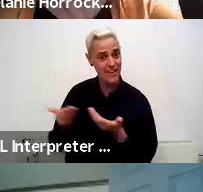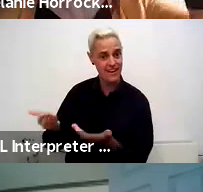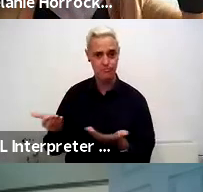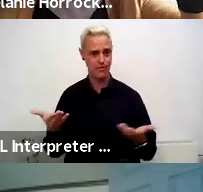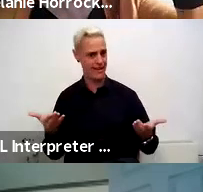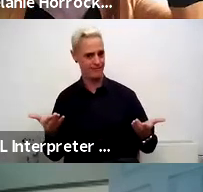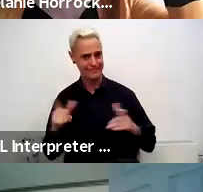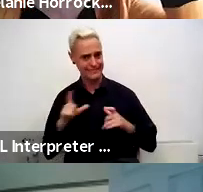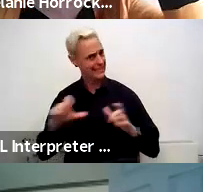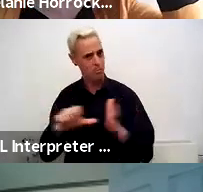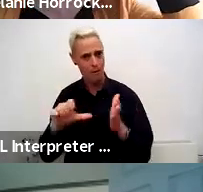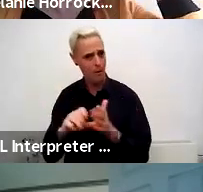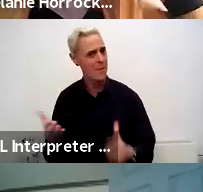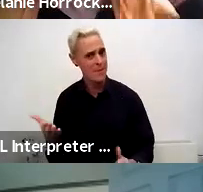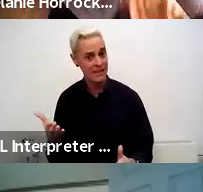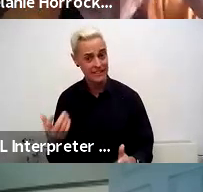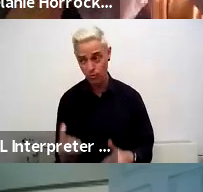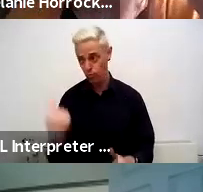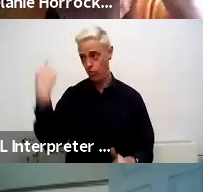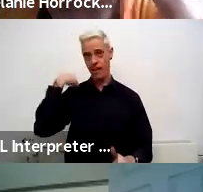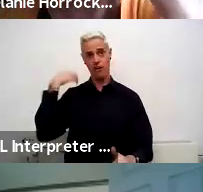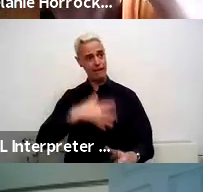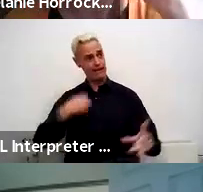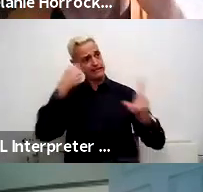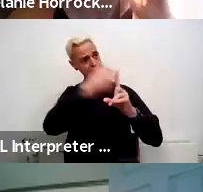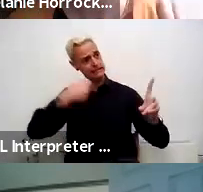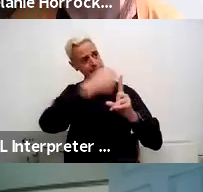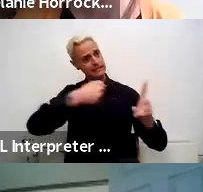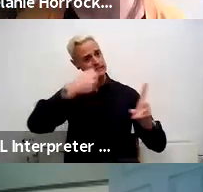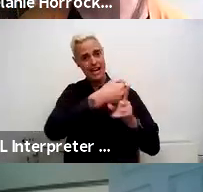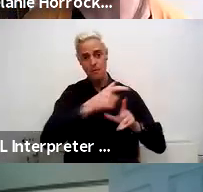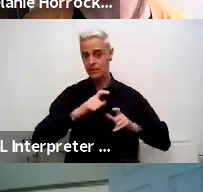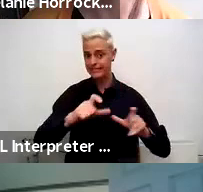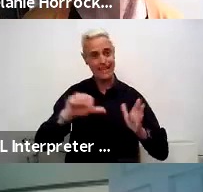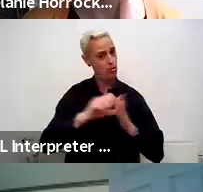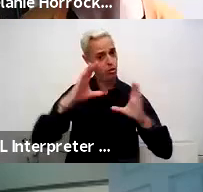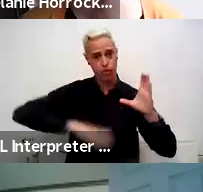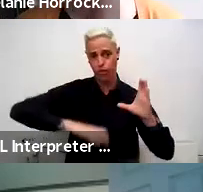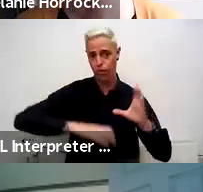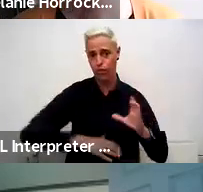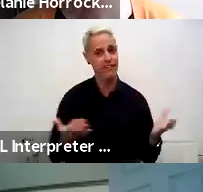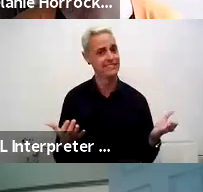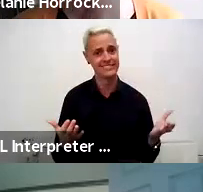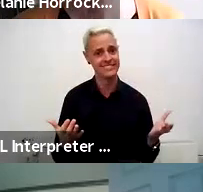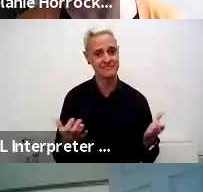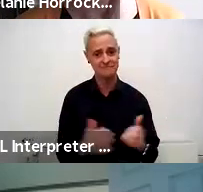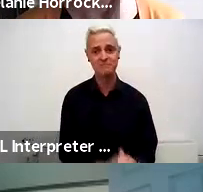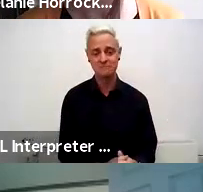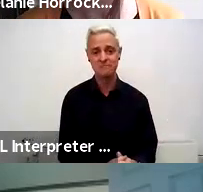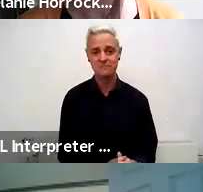And so I've been there, arguing the points, way, way back in the transport those.